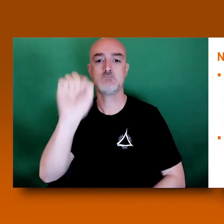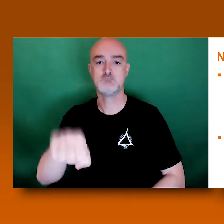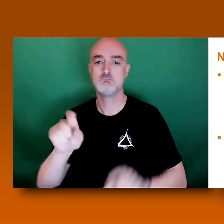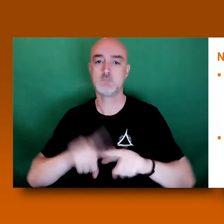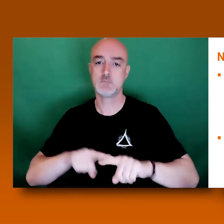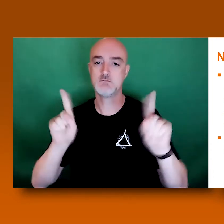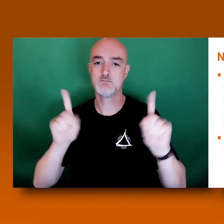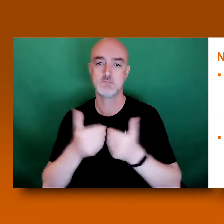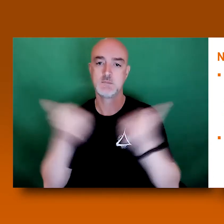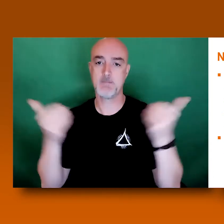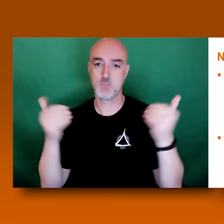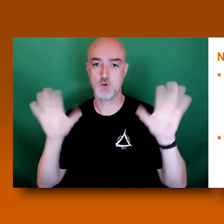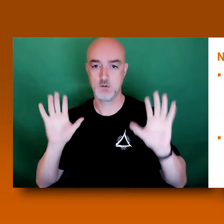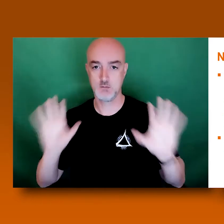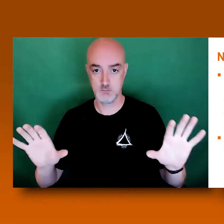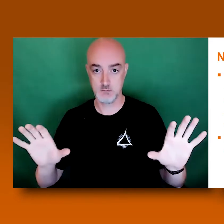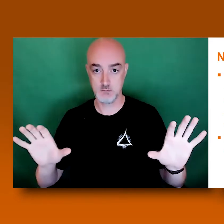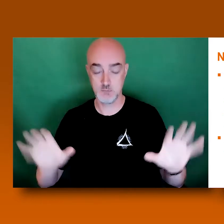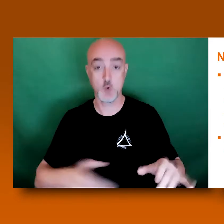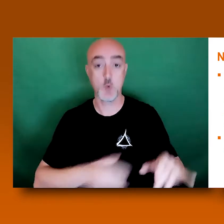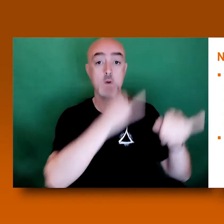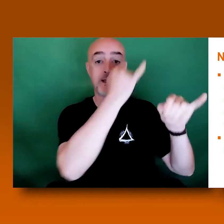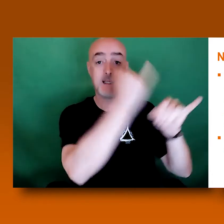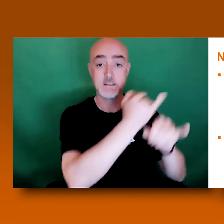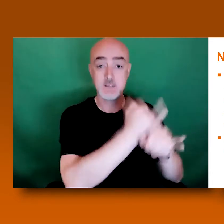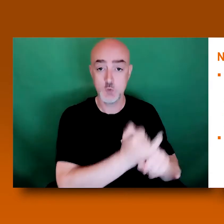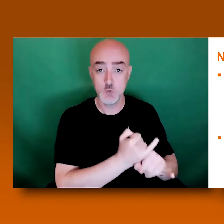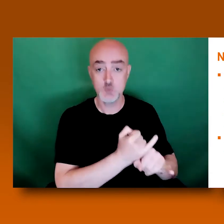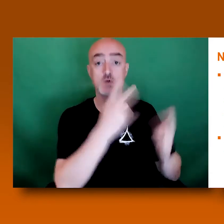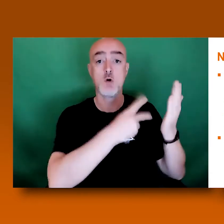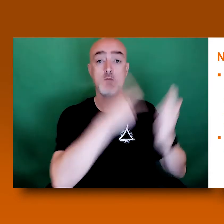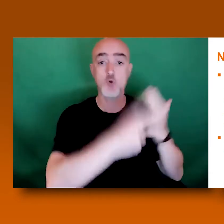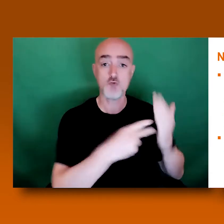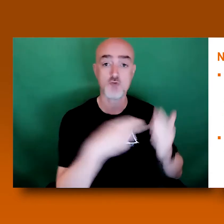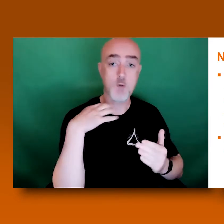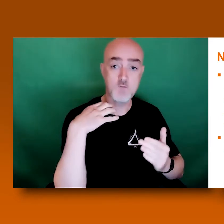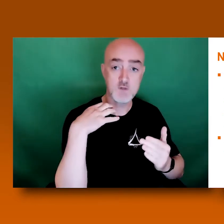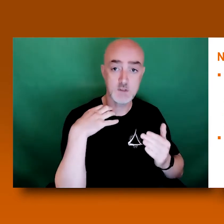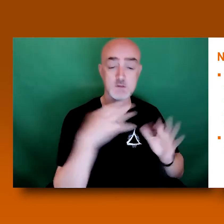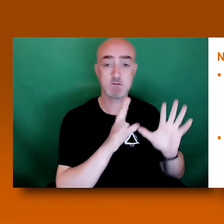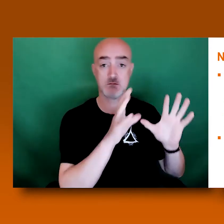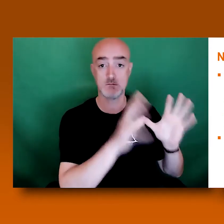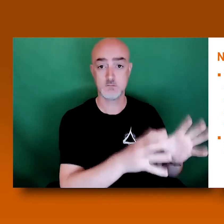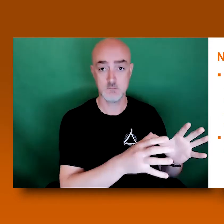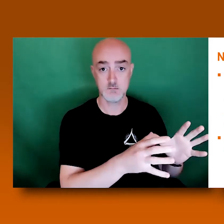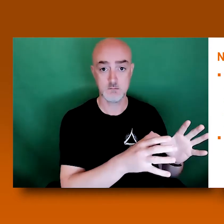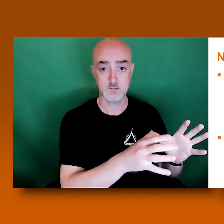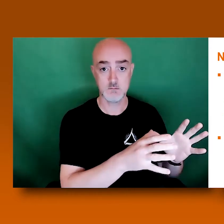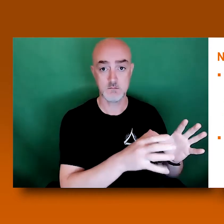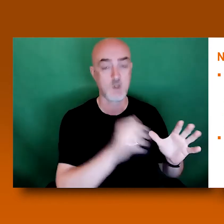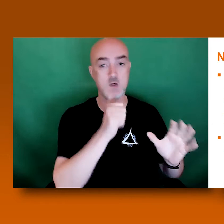and they have differing processes in that way. So, we call, NIH, it's a program officer...